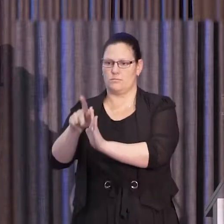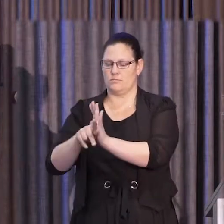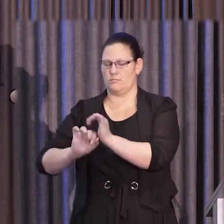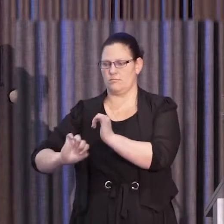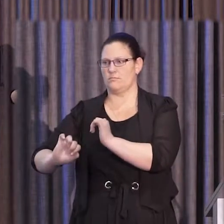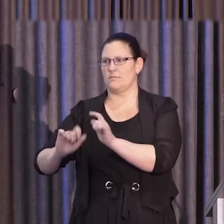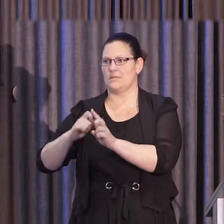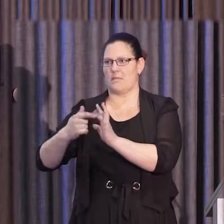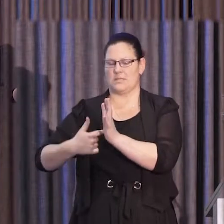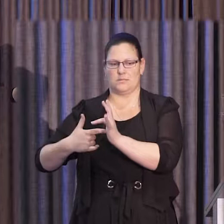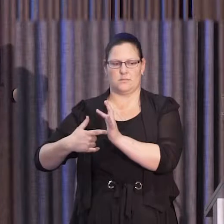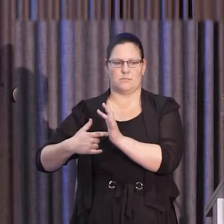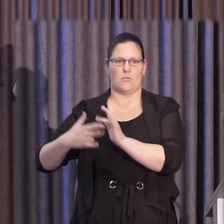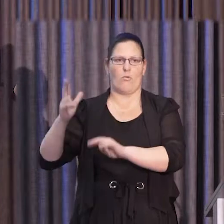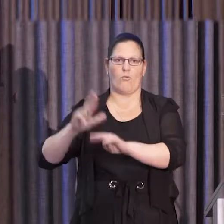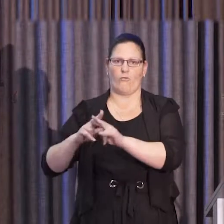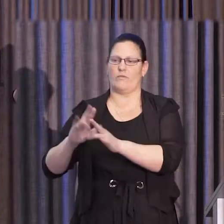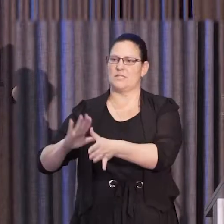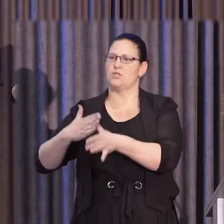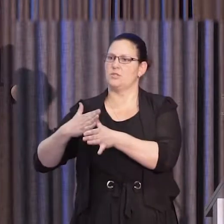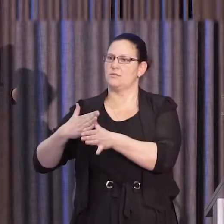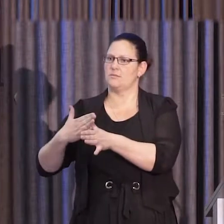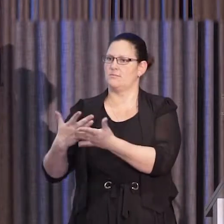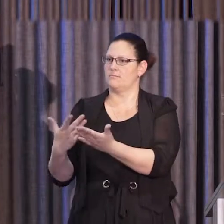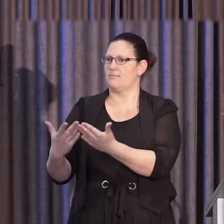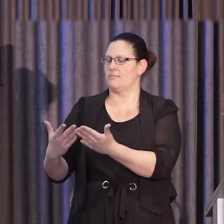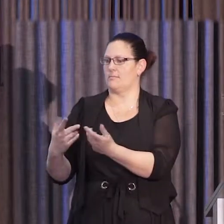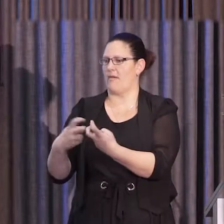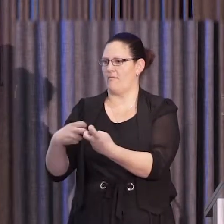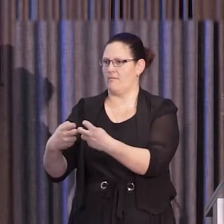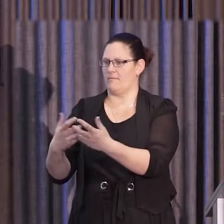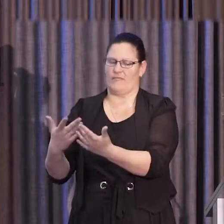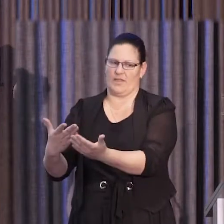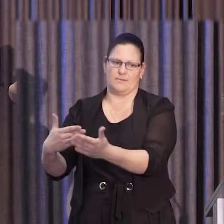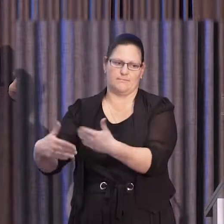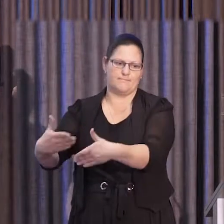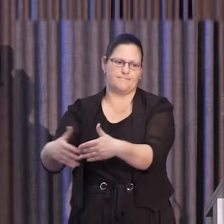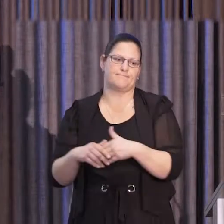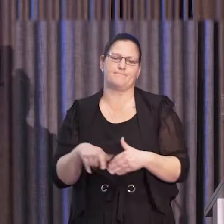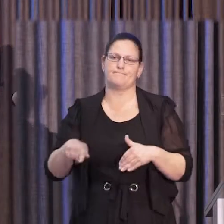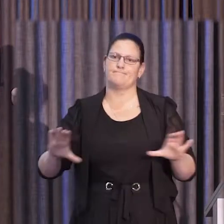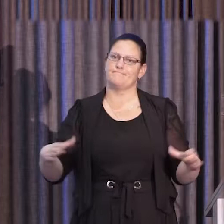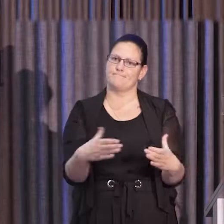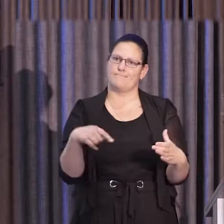within the Department of Indigenous Affairs. So, a whole range of people from substantially different departments.